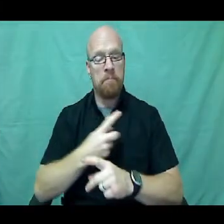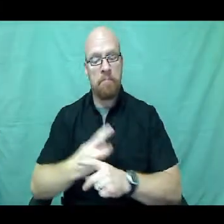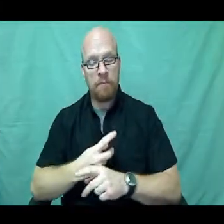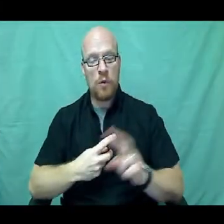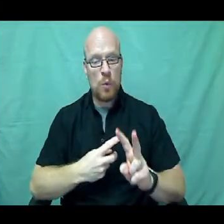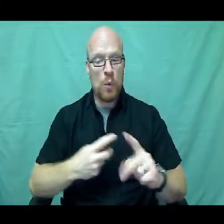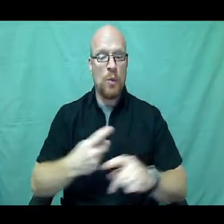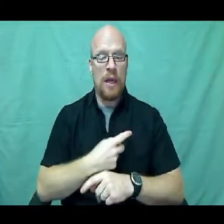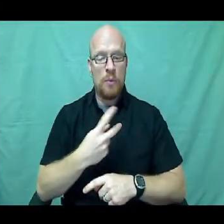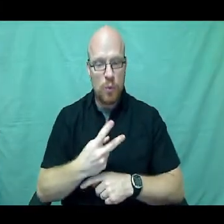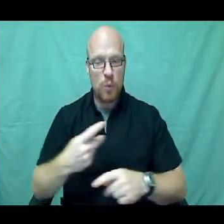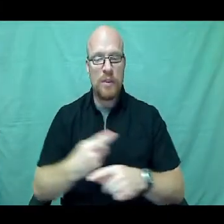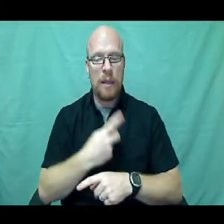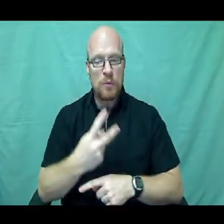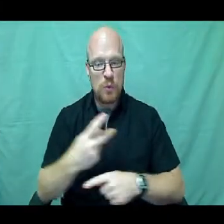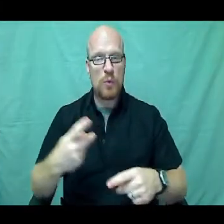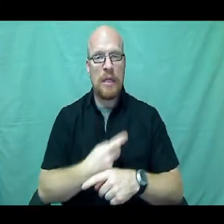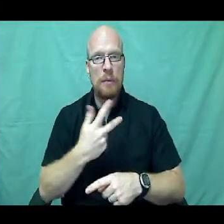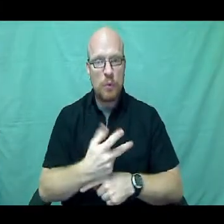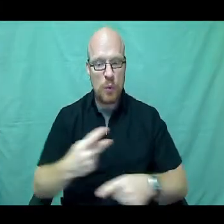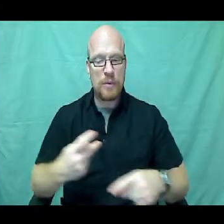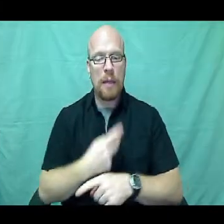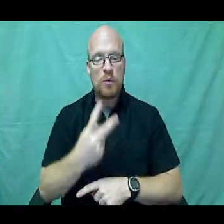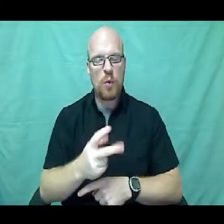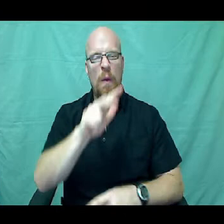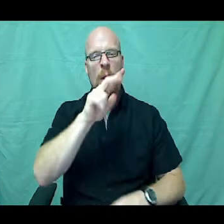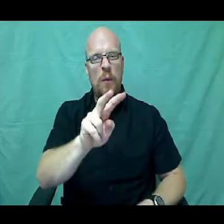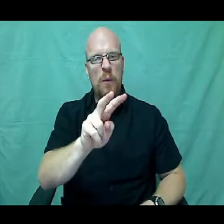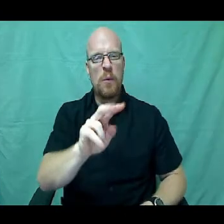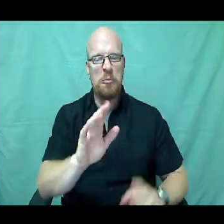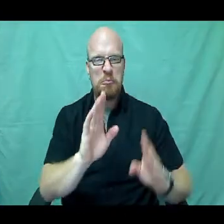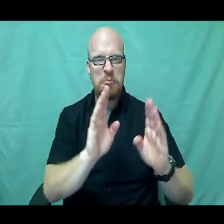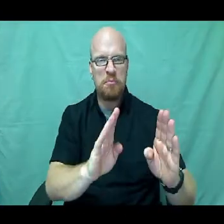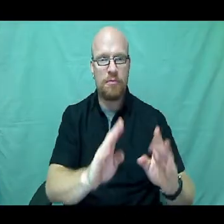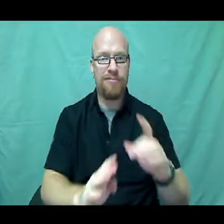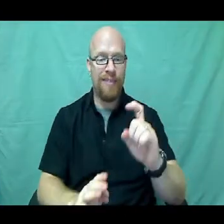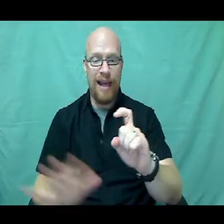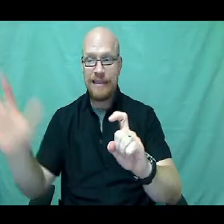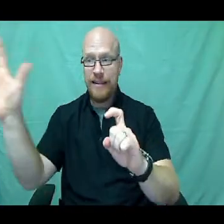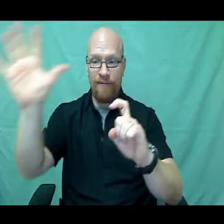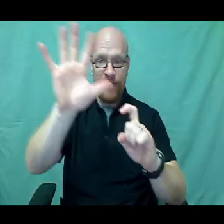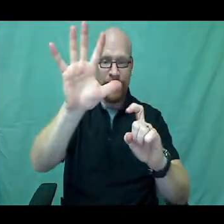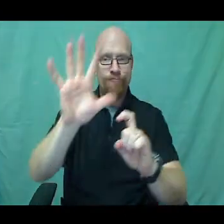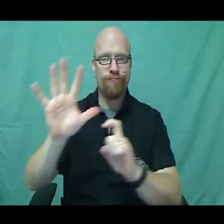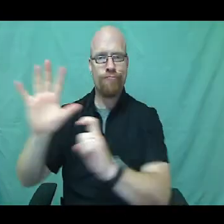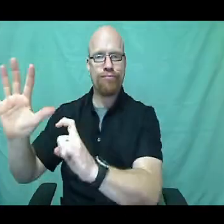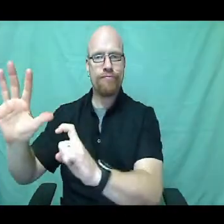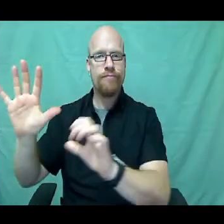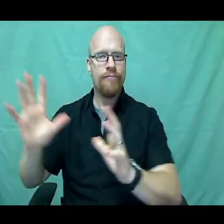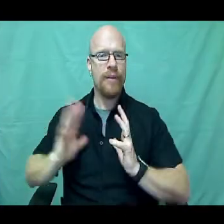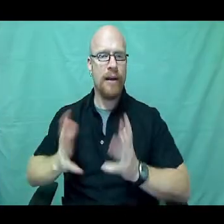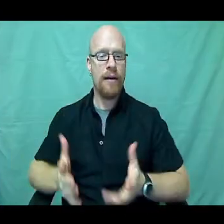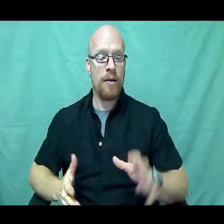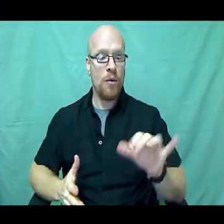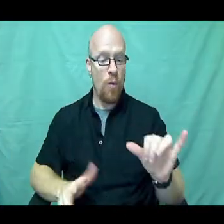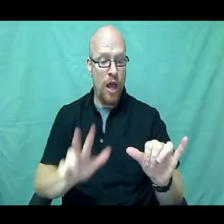out is 32, two times two, times two, times two, times two is 32. Now we have x to the fifth. Our numerator is taken care of,